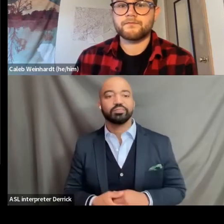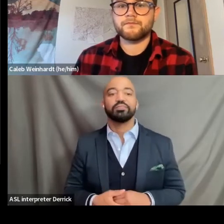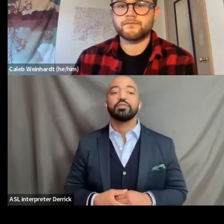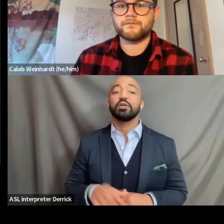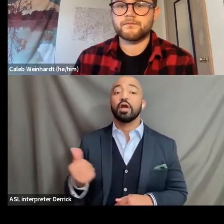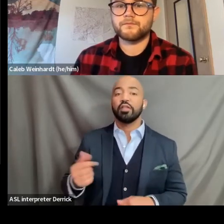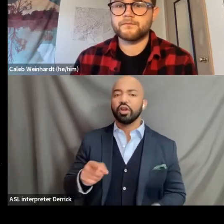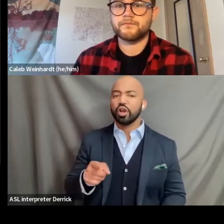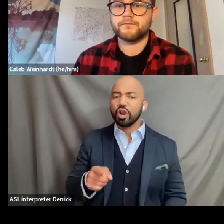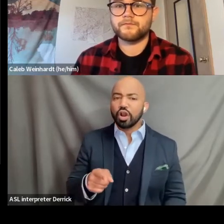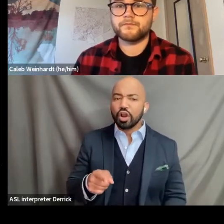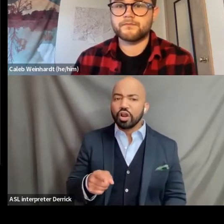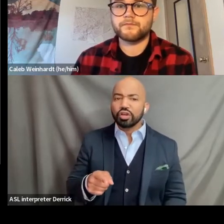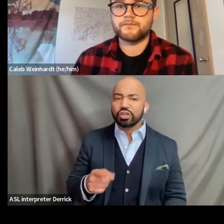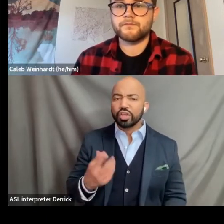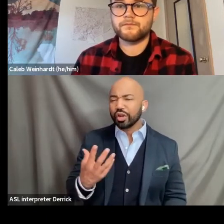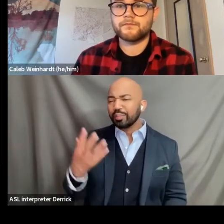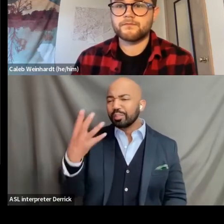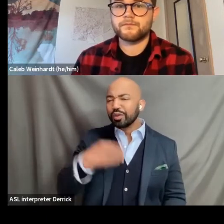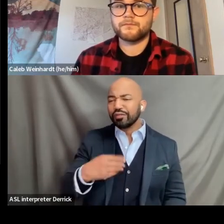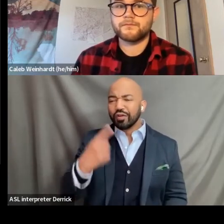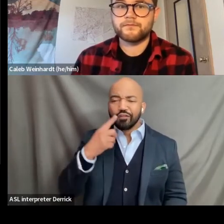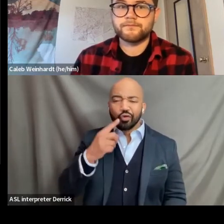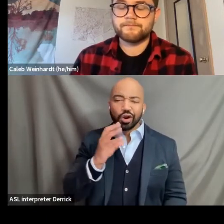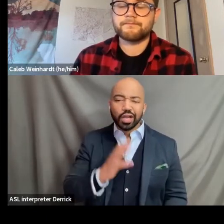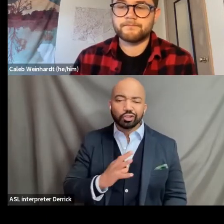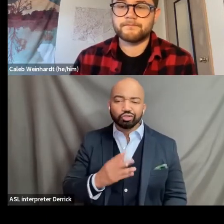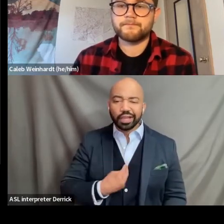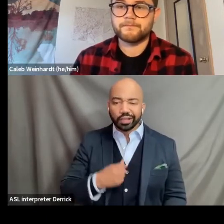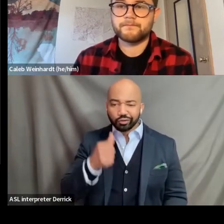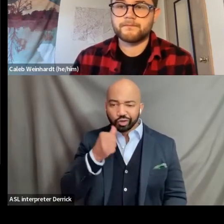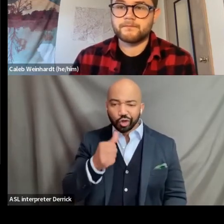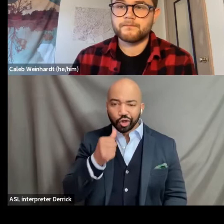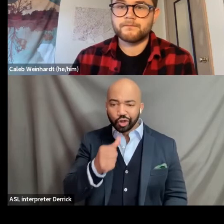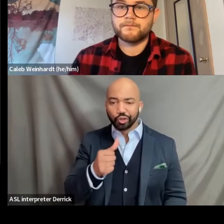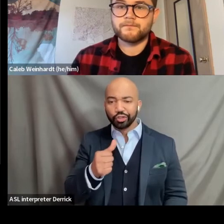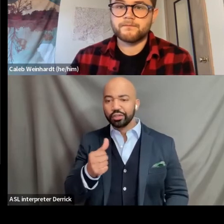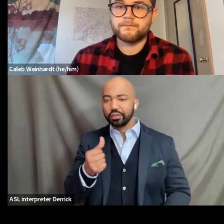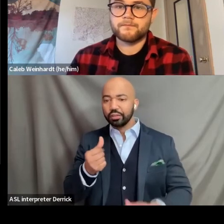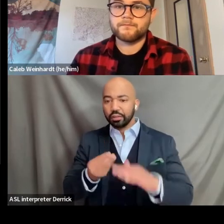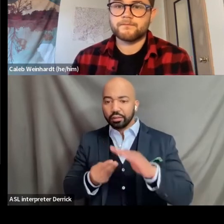"You're so beautiful for a trans girl." So those are two examples.